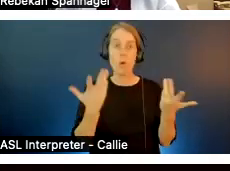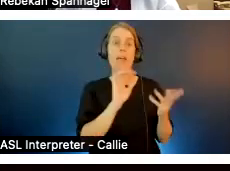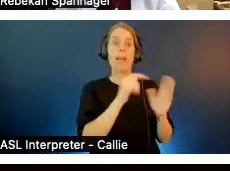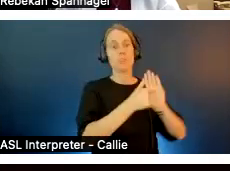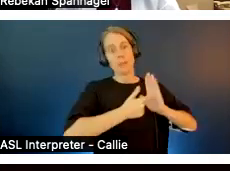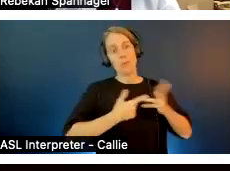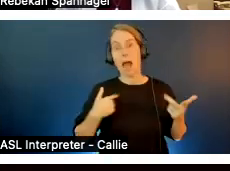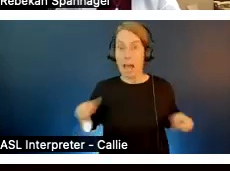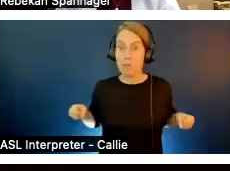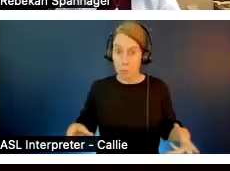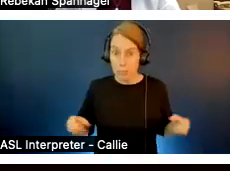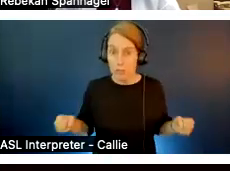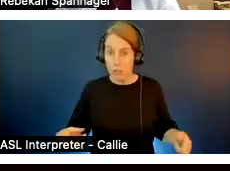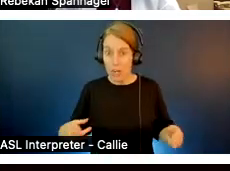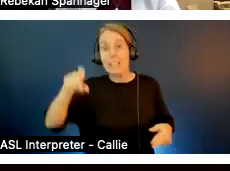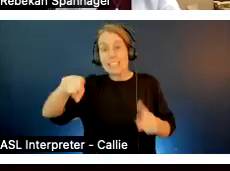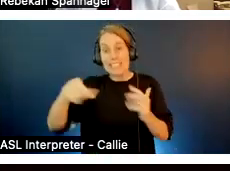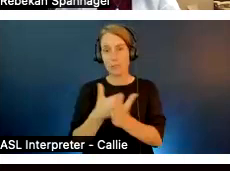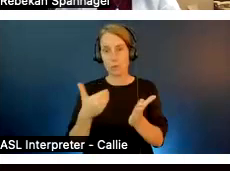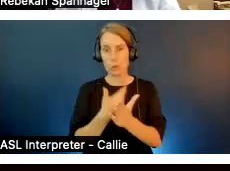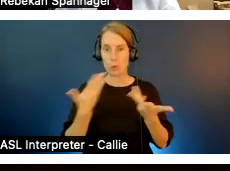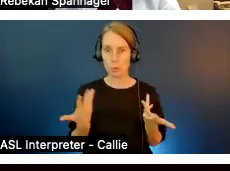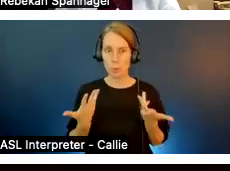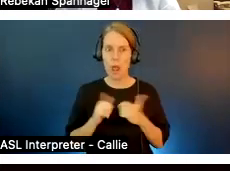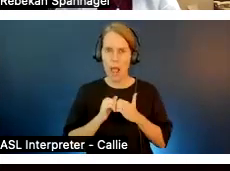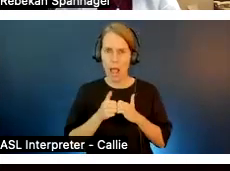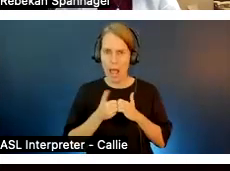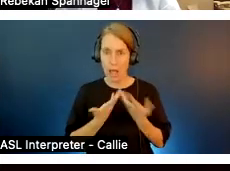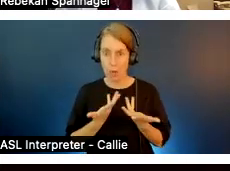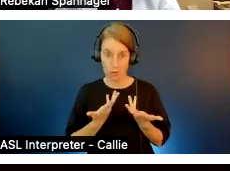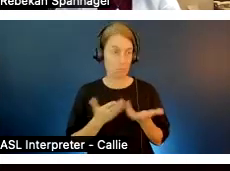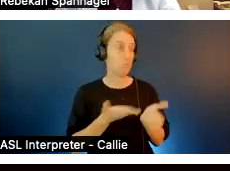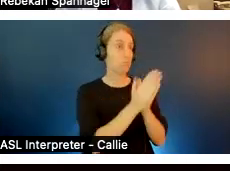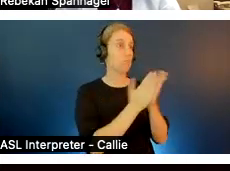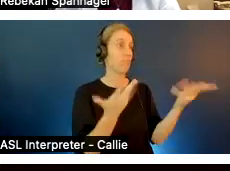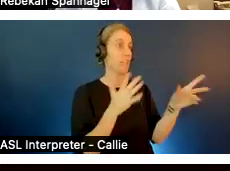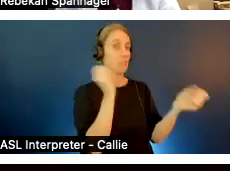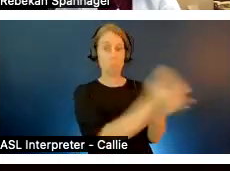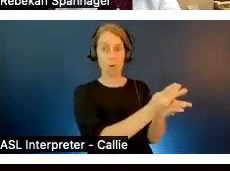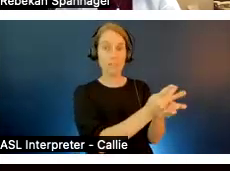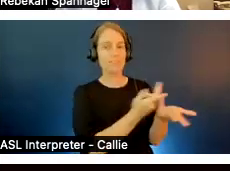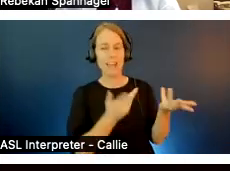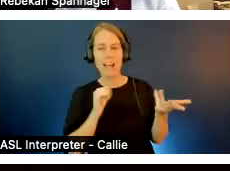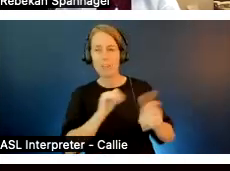a prior authorization submitted to get approved for a new course of treatment and why and how